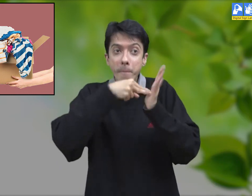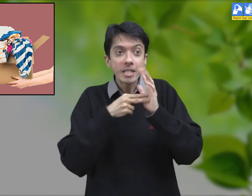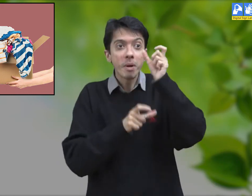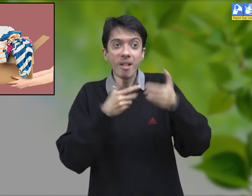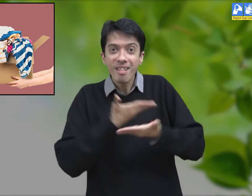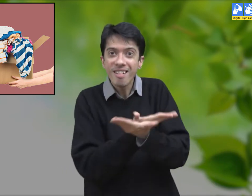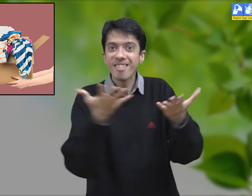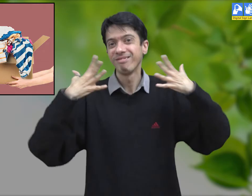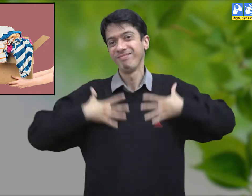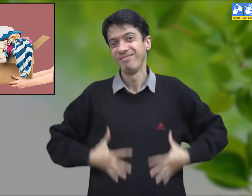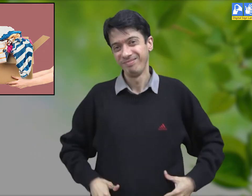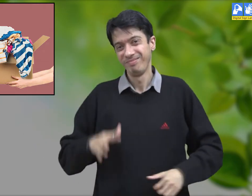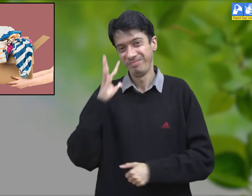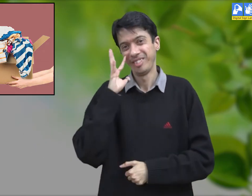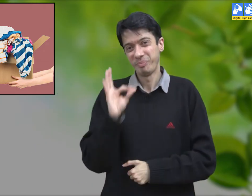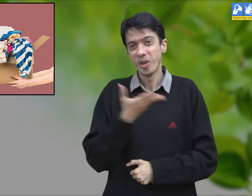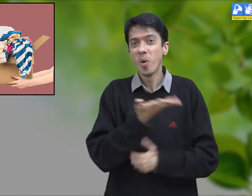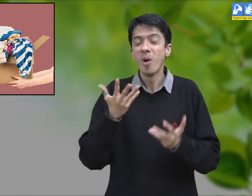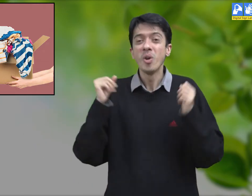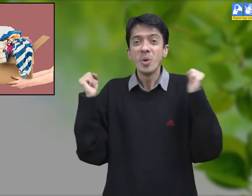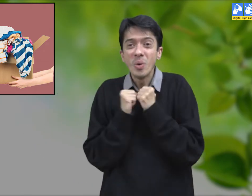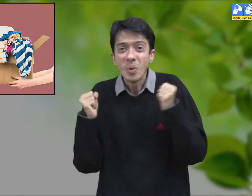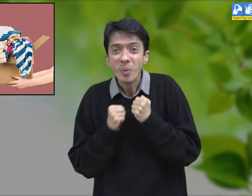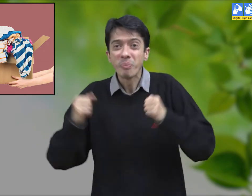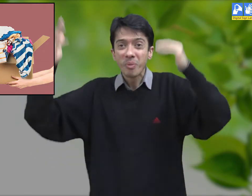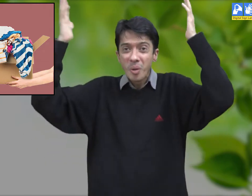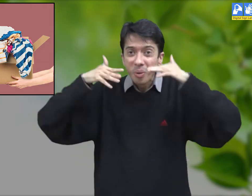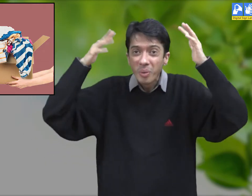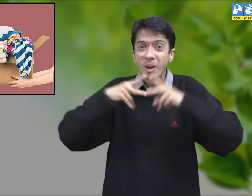This is how we can help those people who are in need of these basic things.